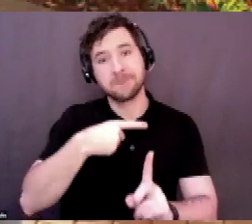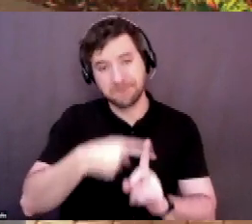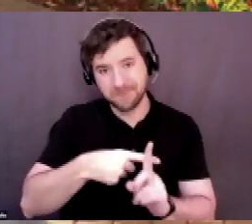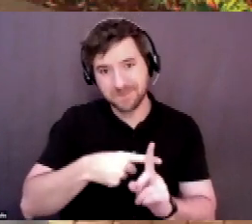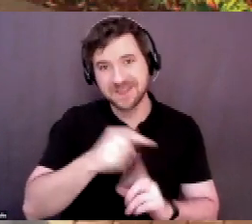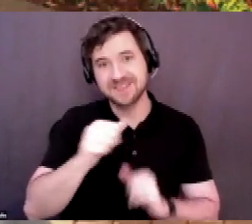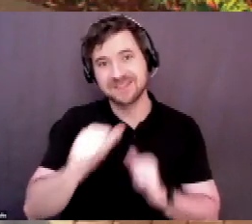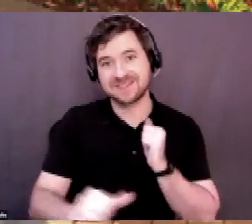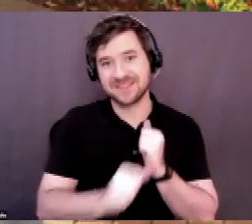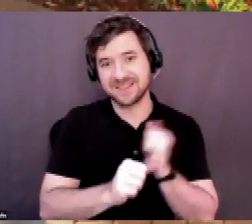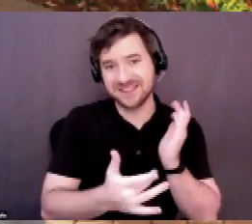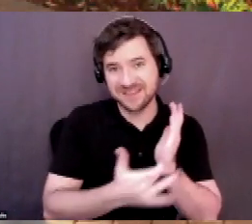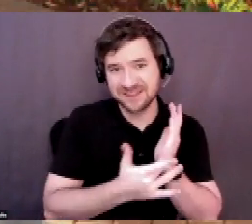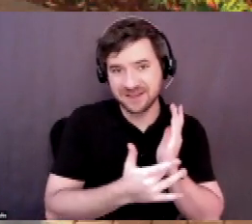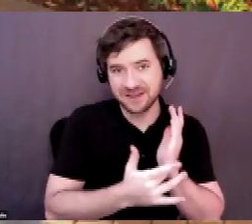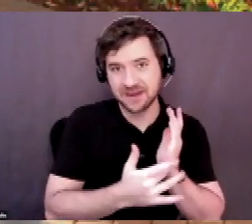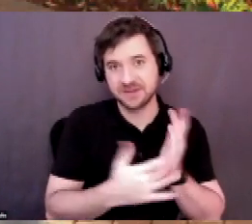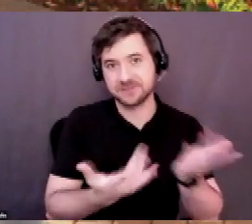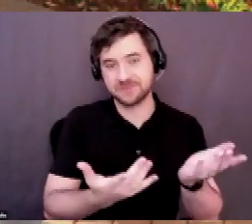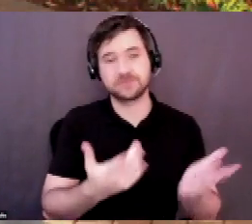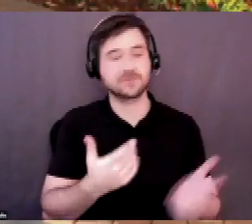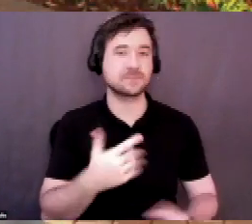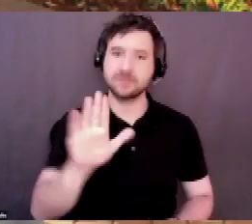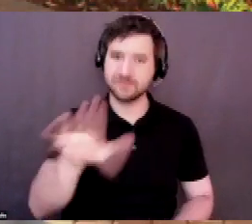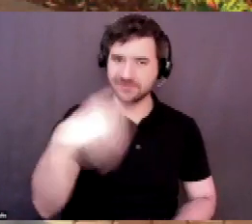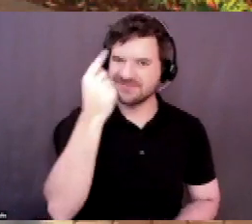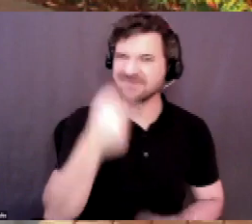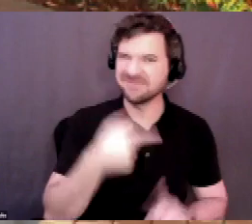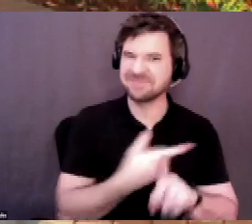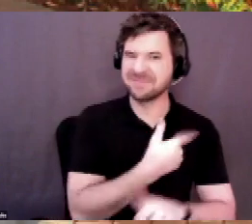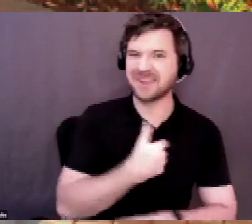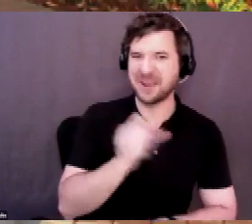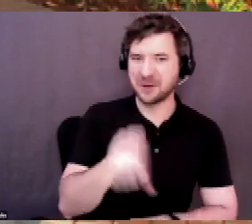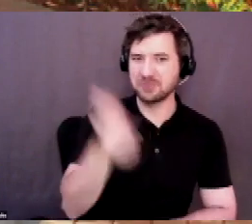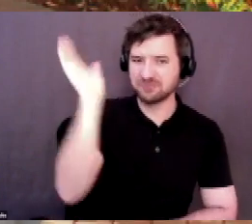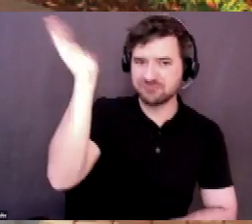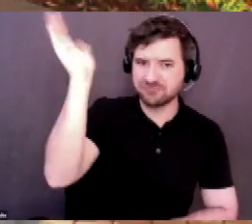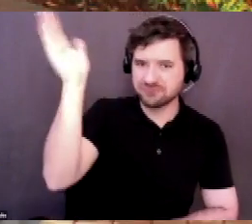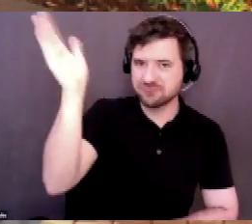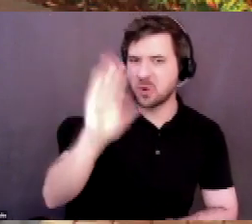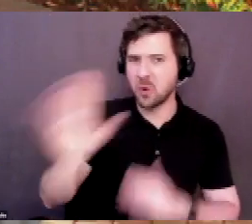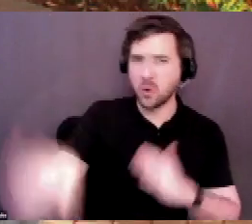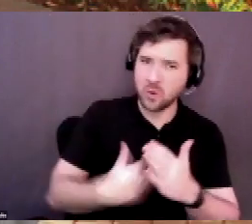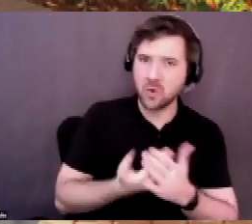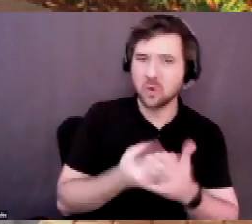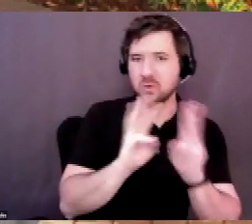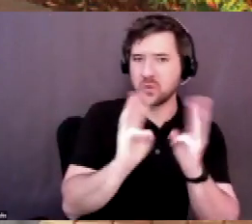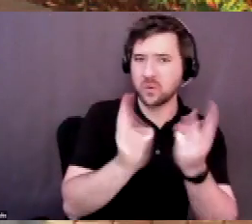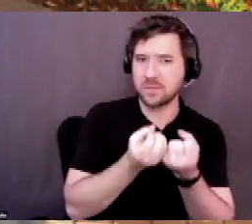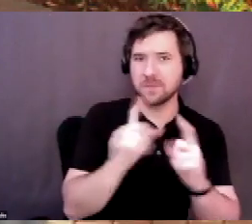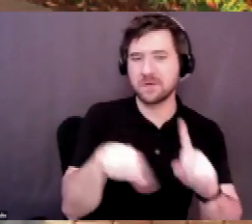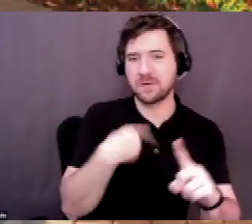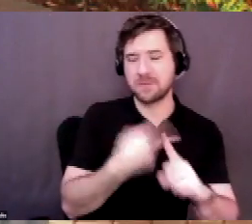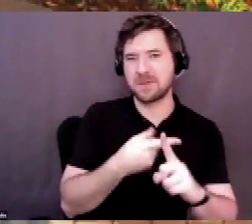I could do an entire webinar on being disabled and accessing fertility treatment at some point.